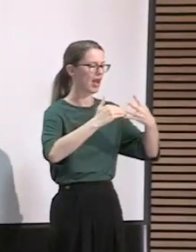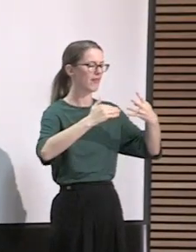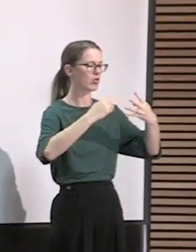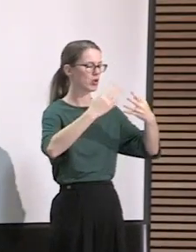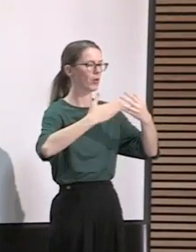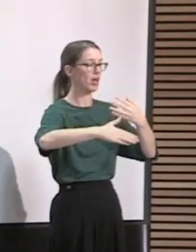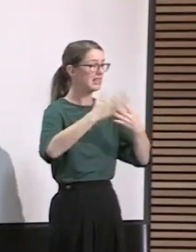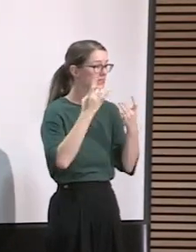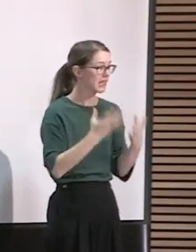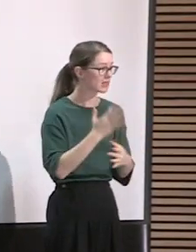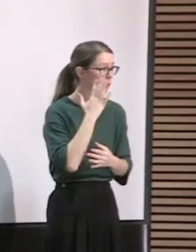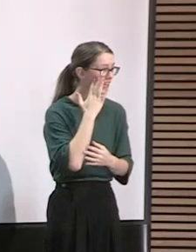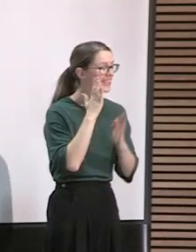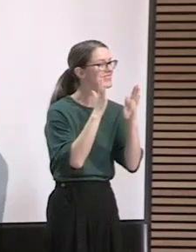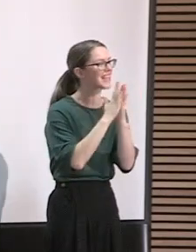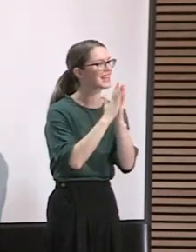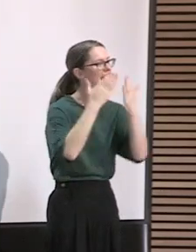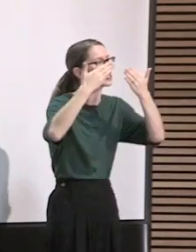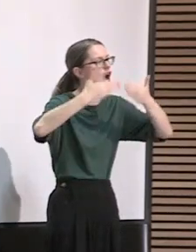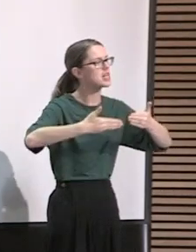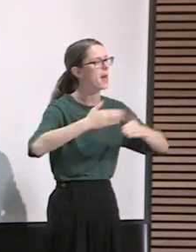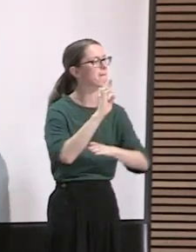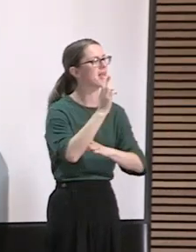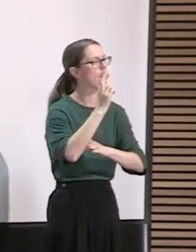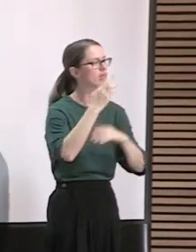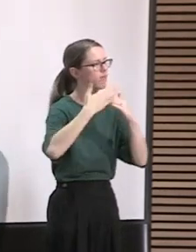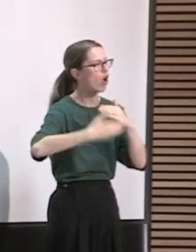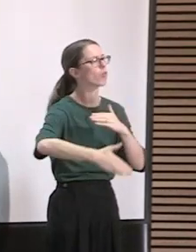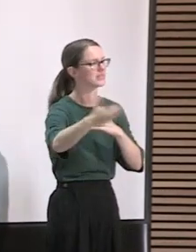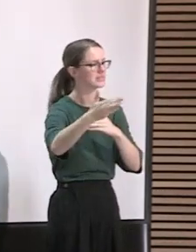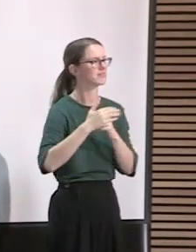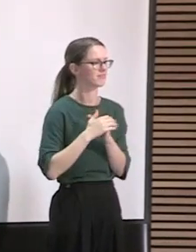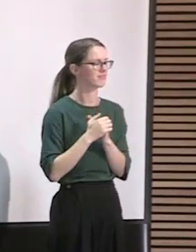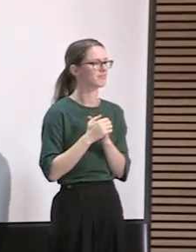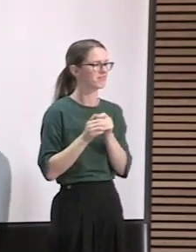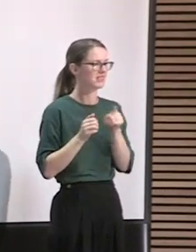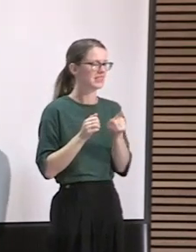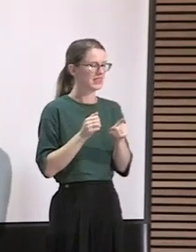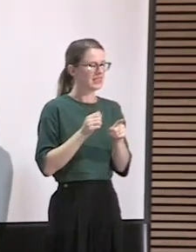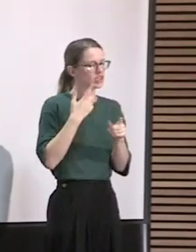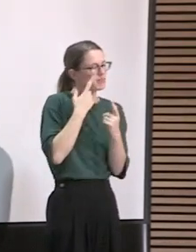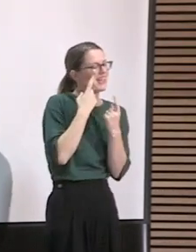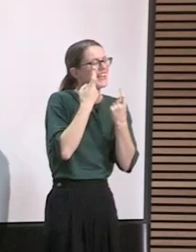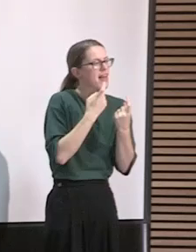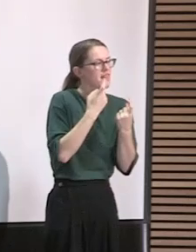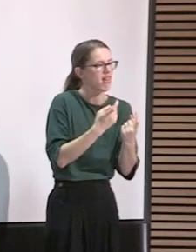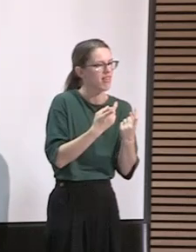face coverings on public transport compulsory at Level 2 or above from 11:59pm on